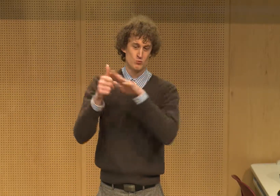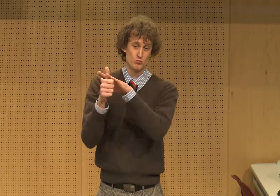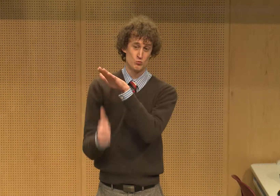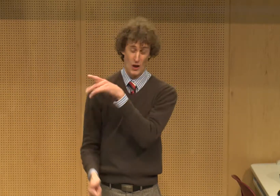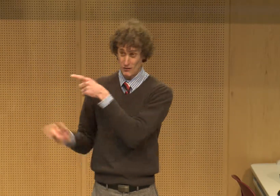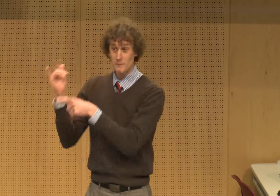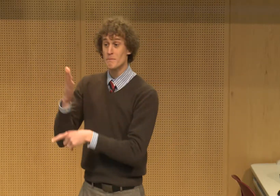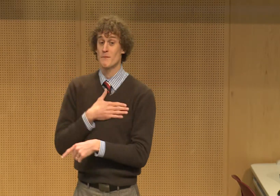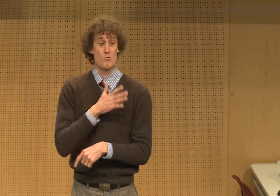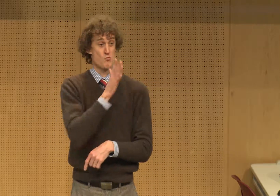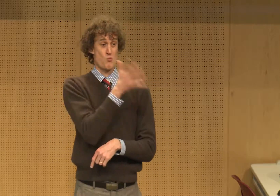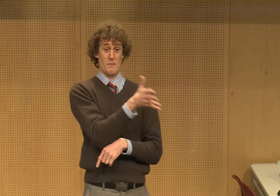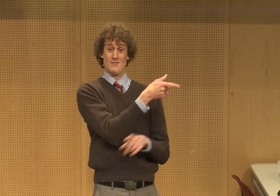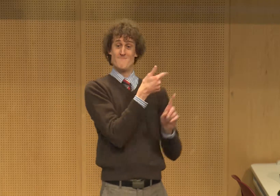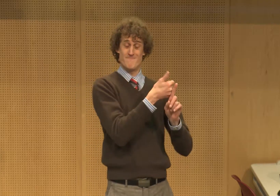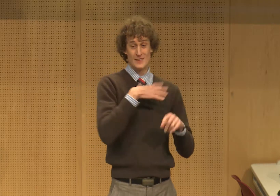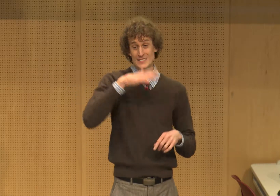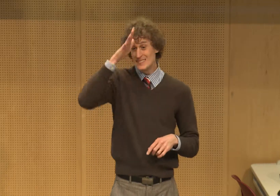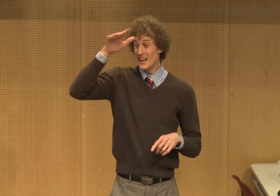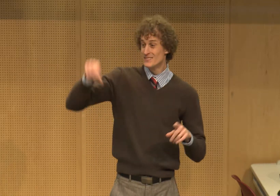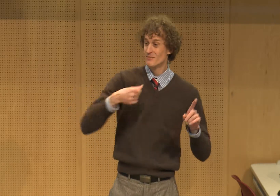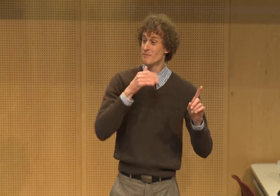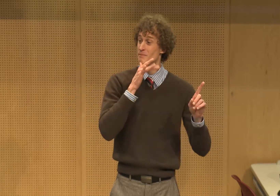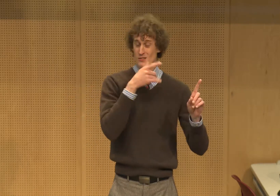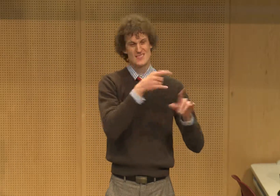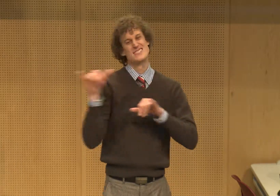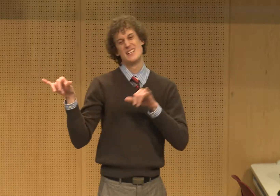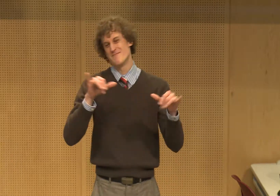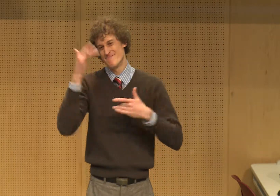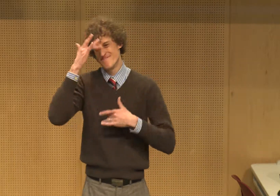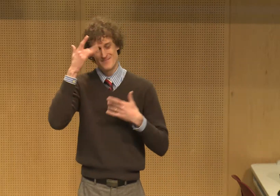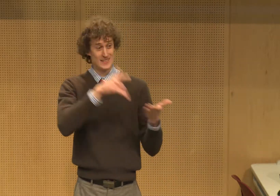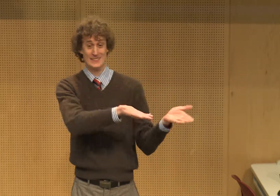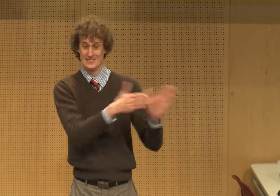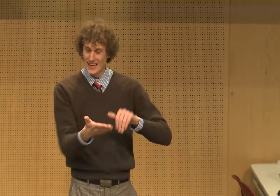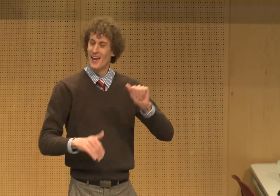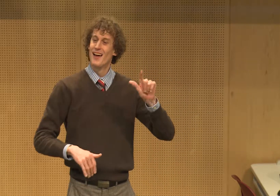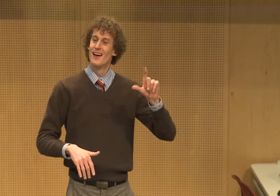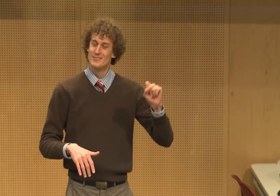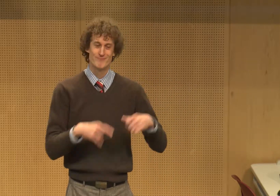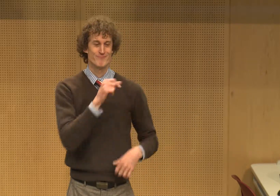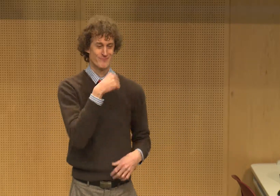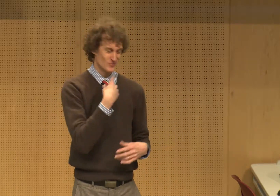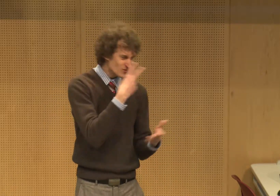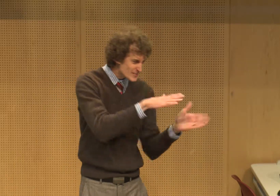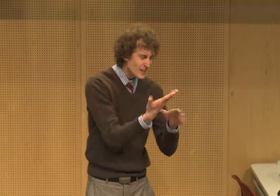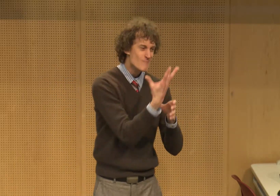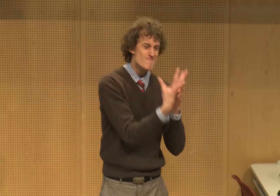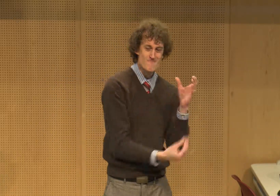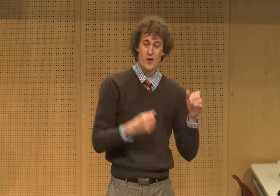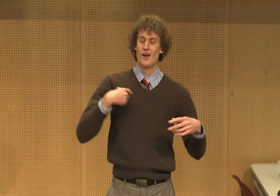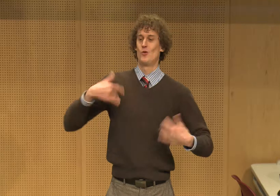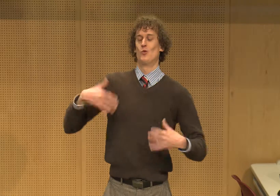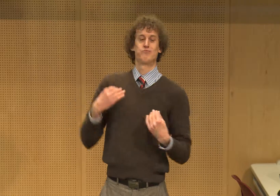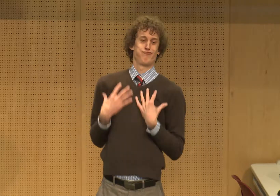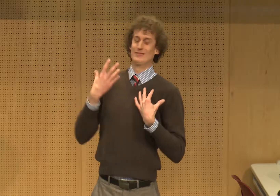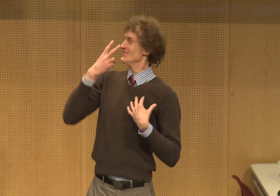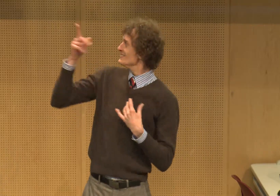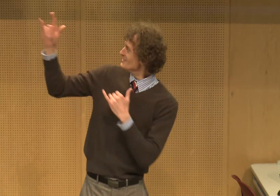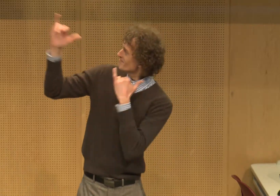and you know, ultimately what happens is that you're not able to breathe and my father's mother, my paternal grandmother, passed away from that as well,